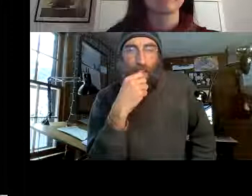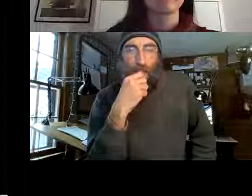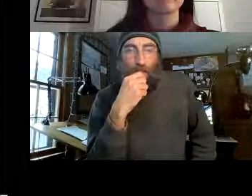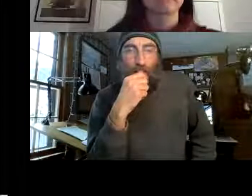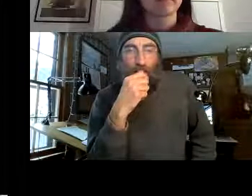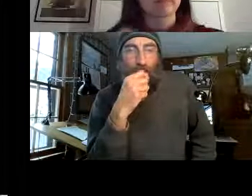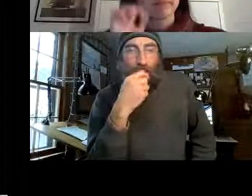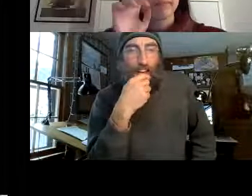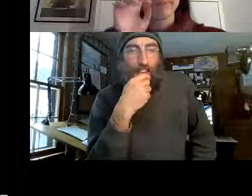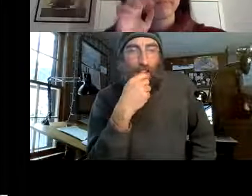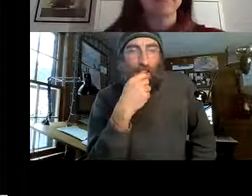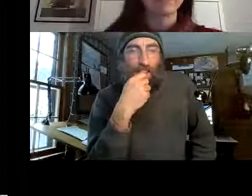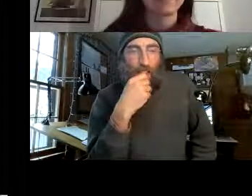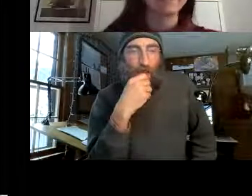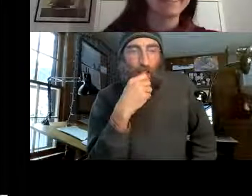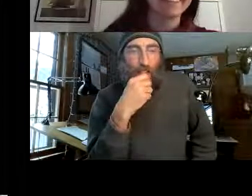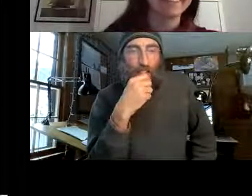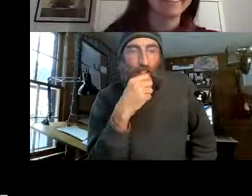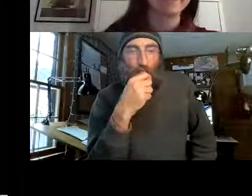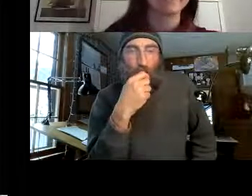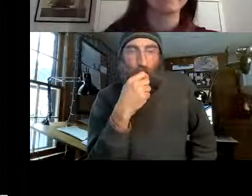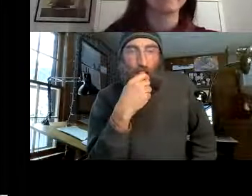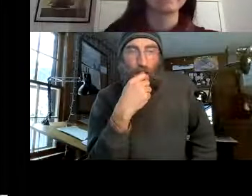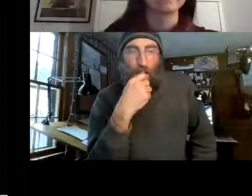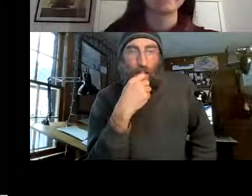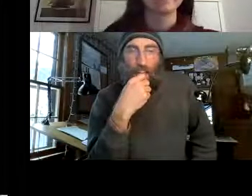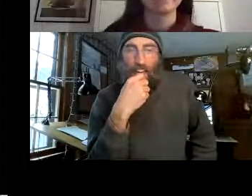too violent and dangerous, when the kids are too rough, where you can't